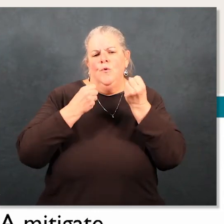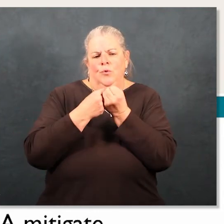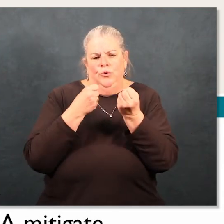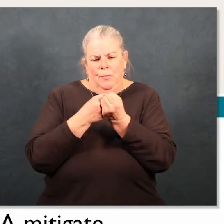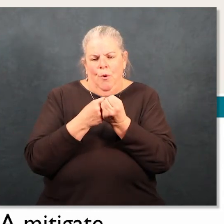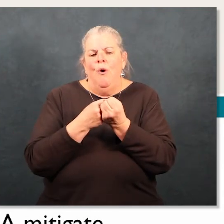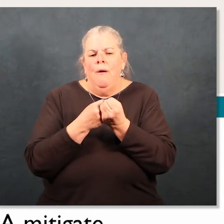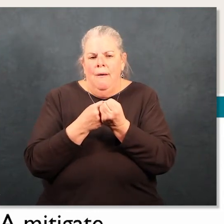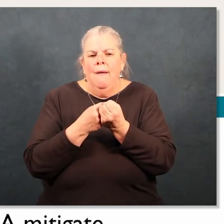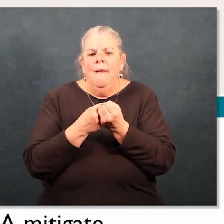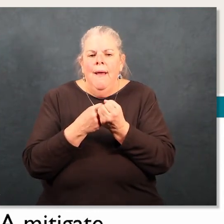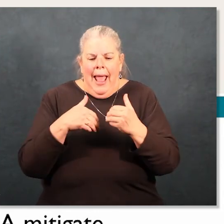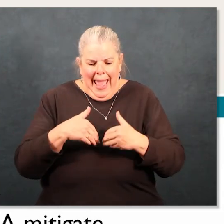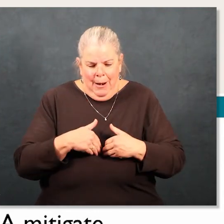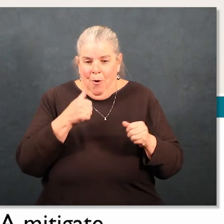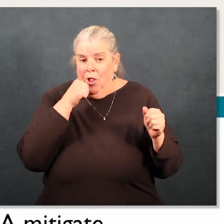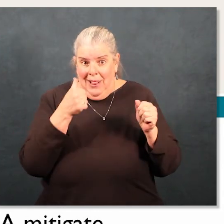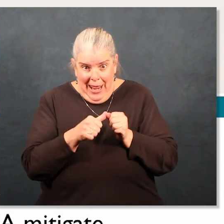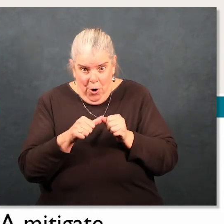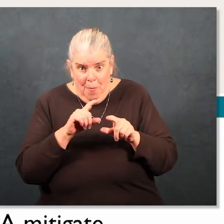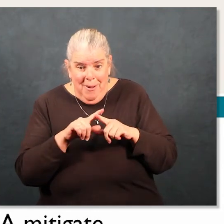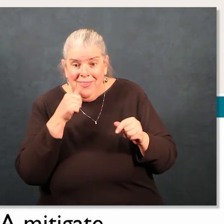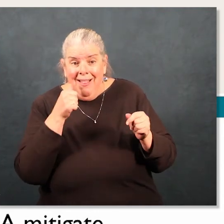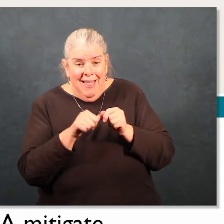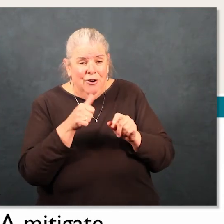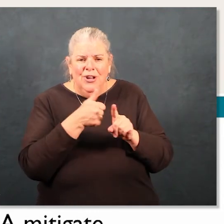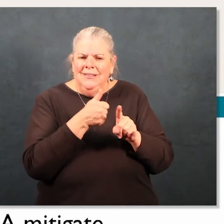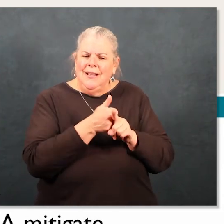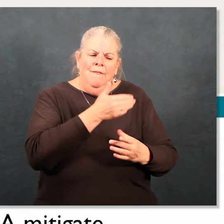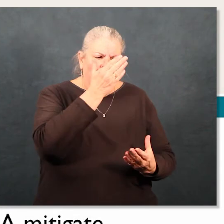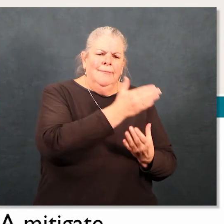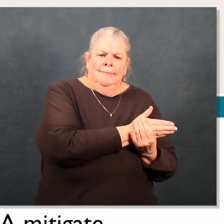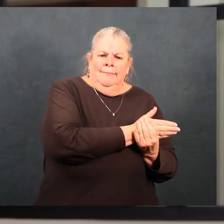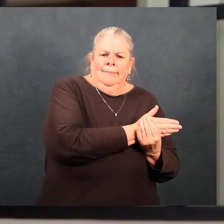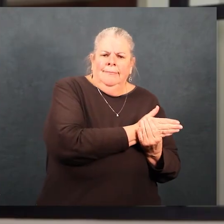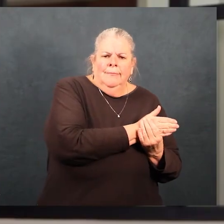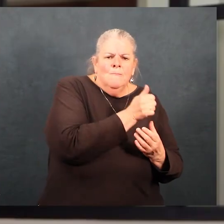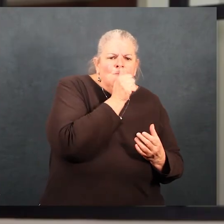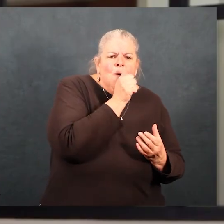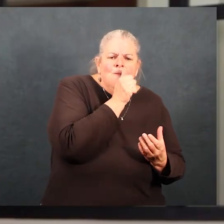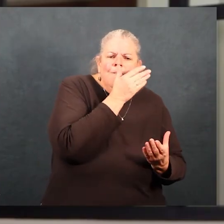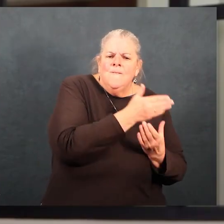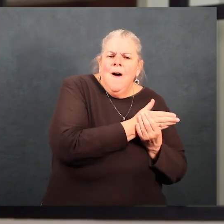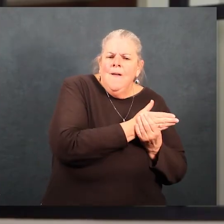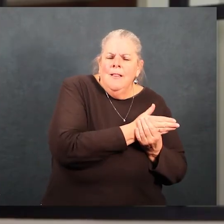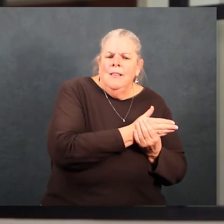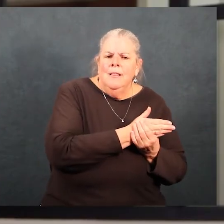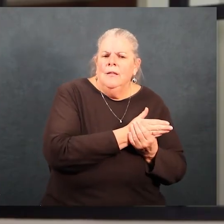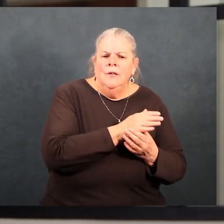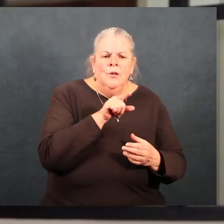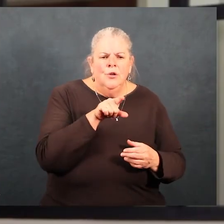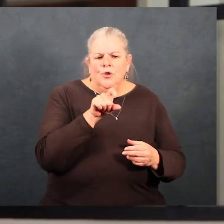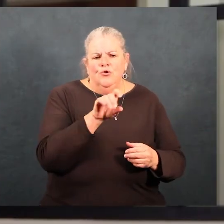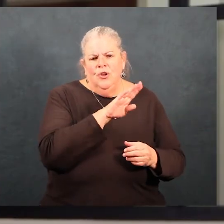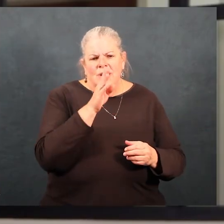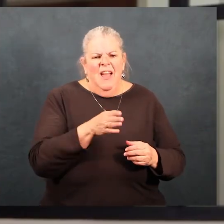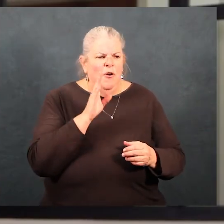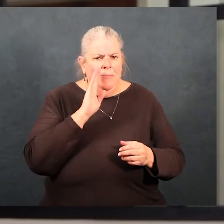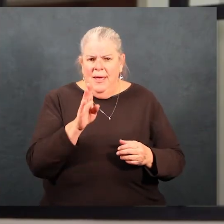but that will be kept in a file that is private to you. And you should never be put in a situation in public